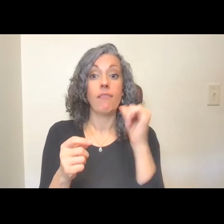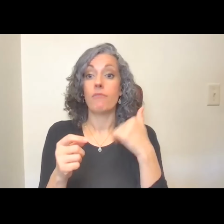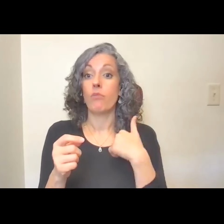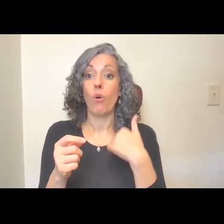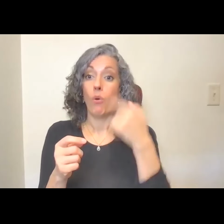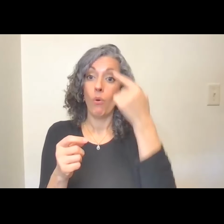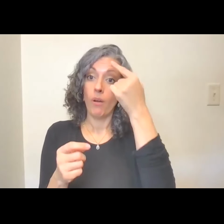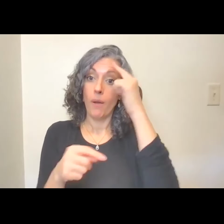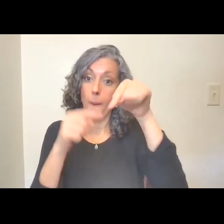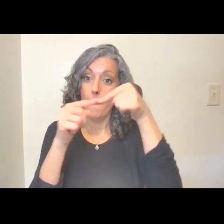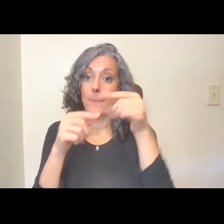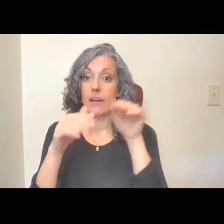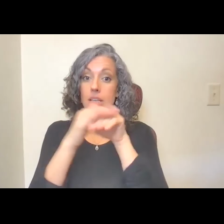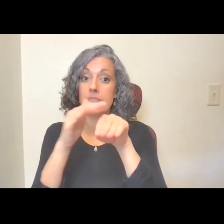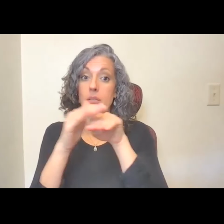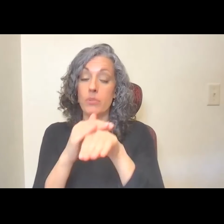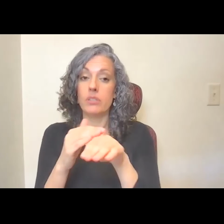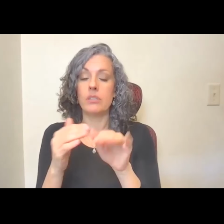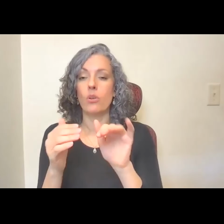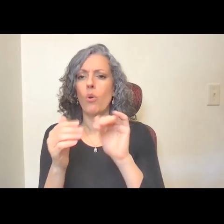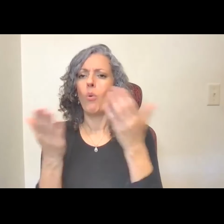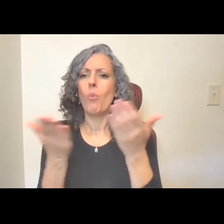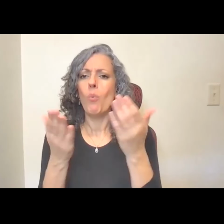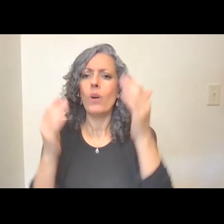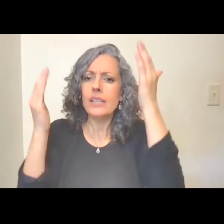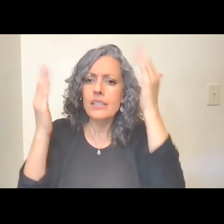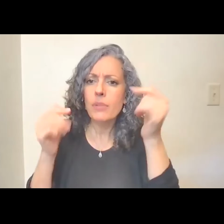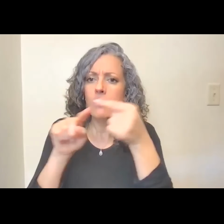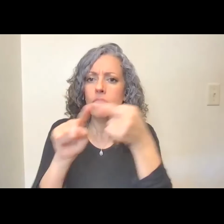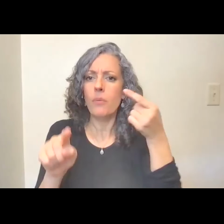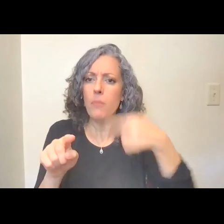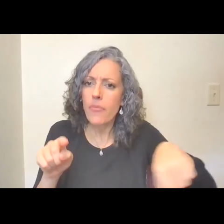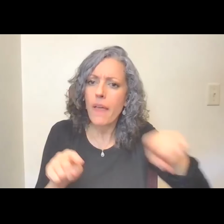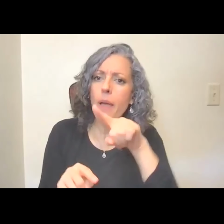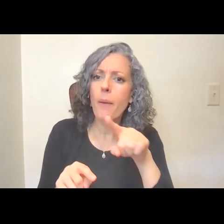how it's expected, what is expected from them and then they will often ask a lot of